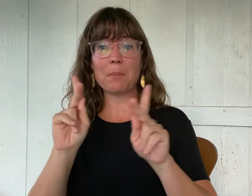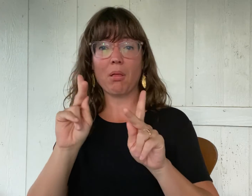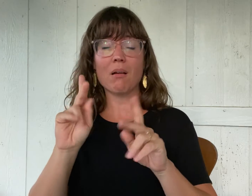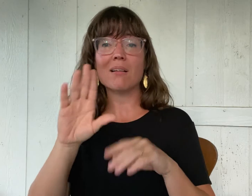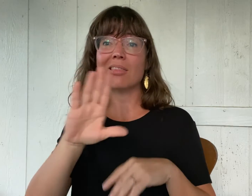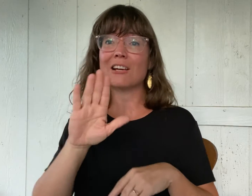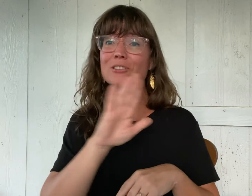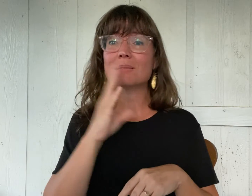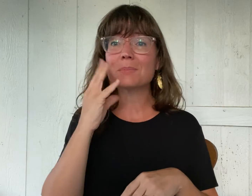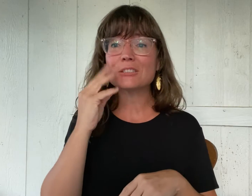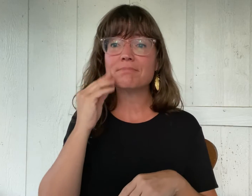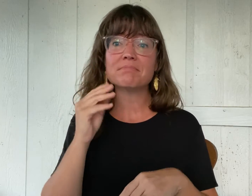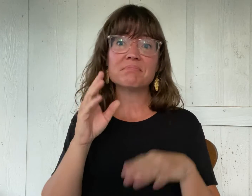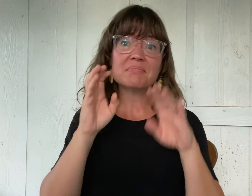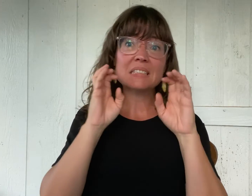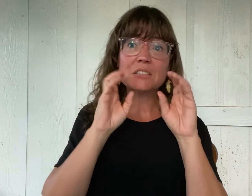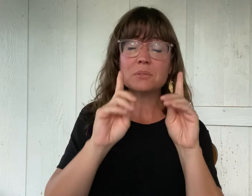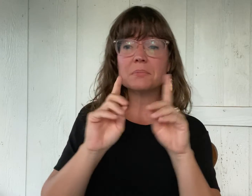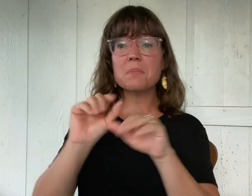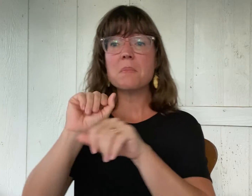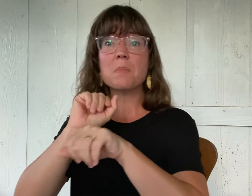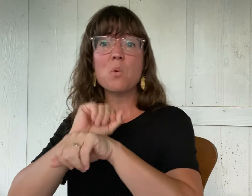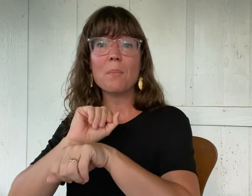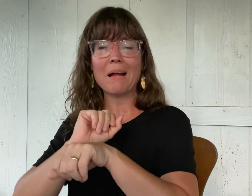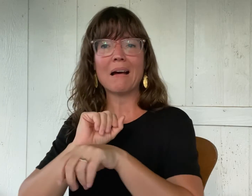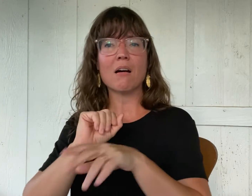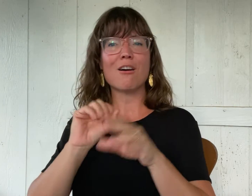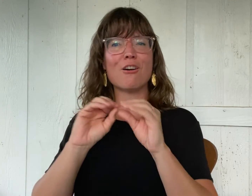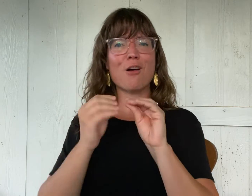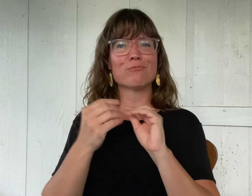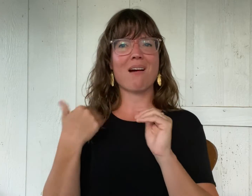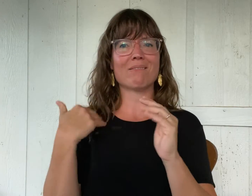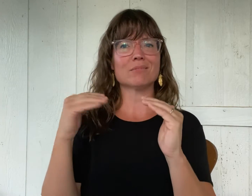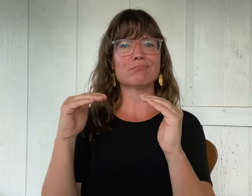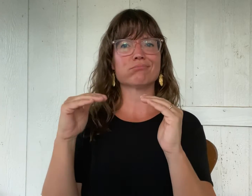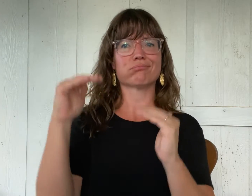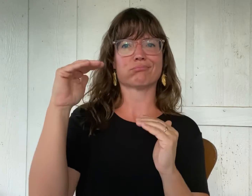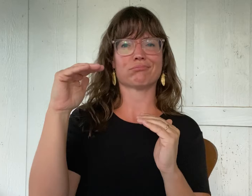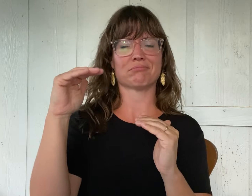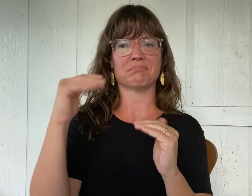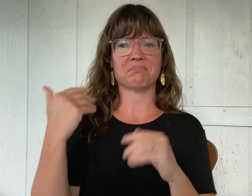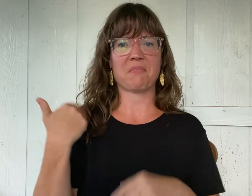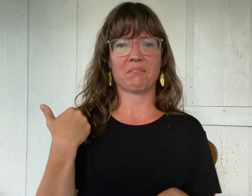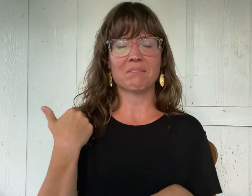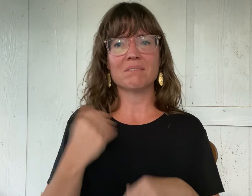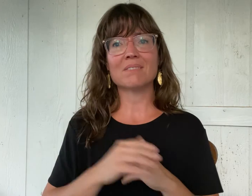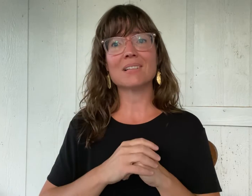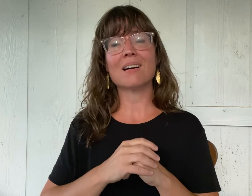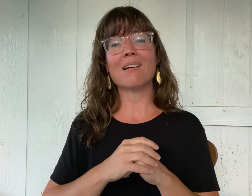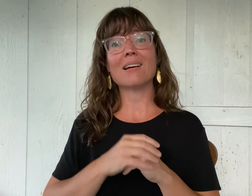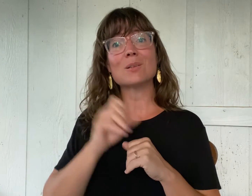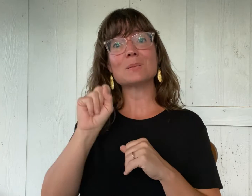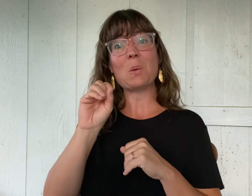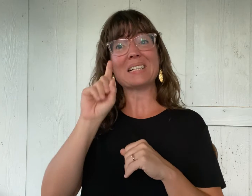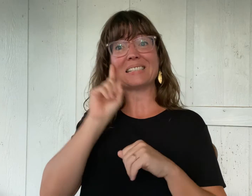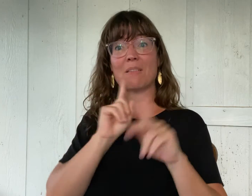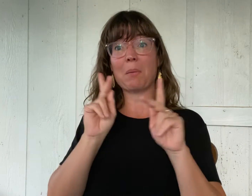The gaps between deaf and hearing people in educational attainment and employment have held steady over the years.